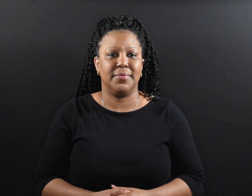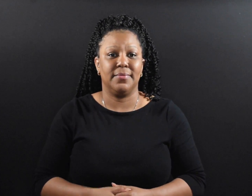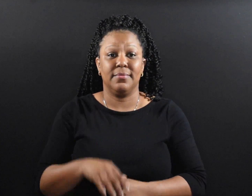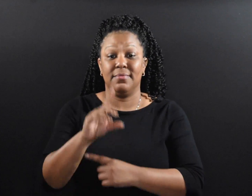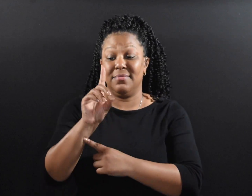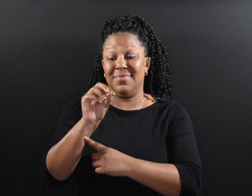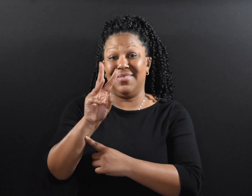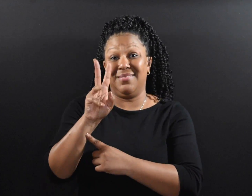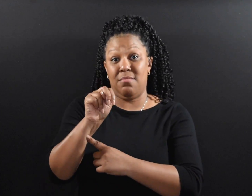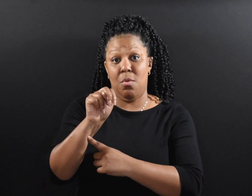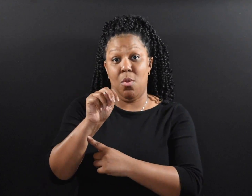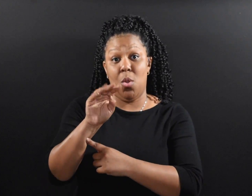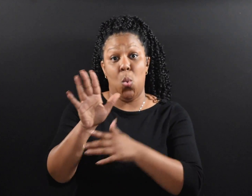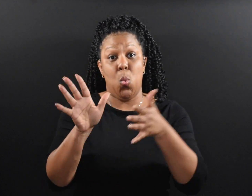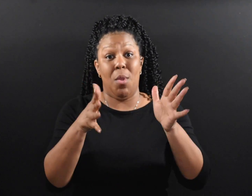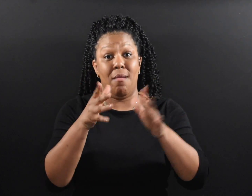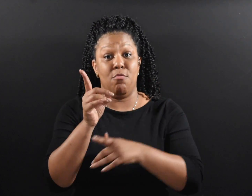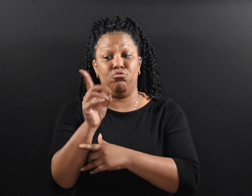Down Wind Draft Effect -